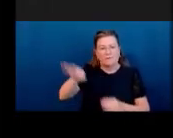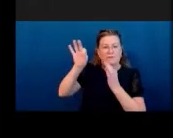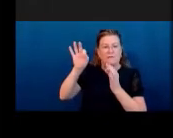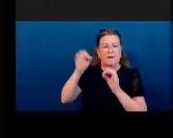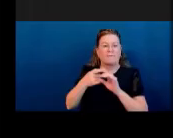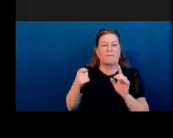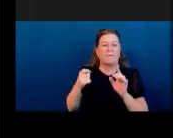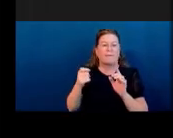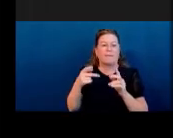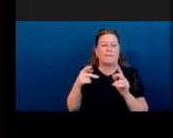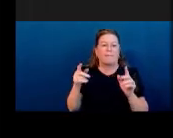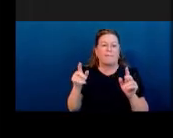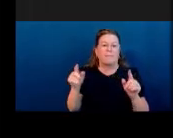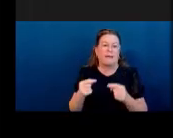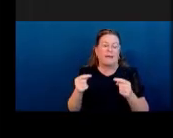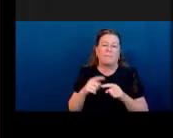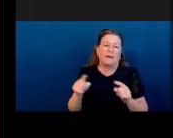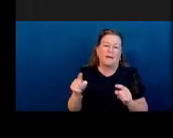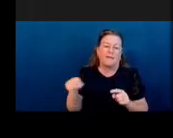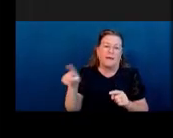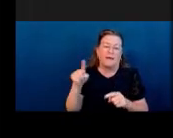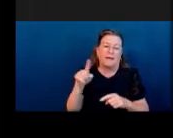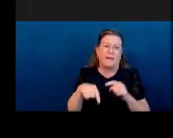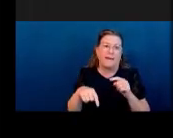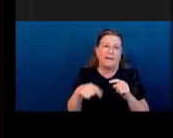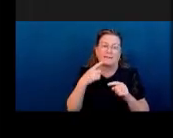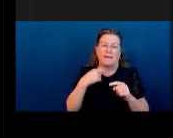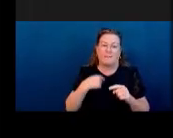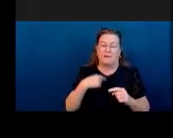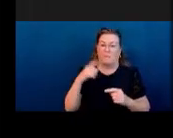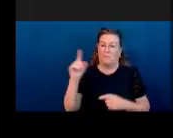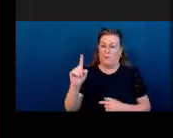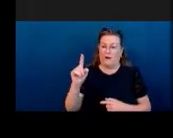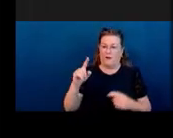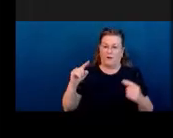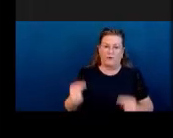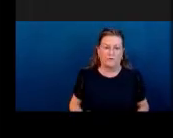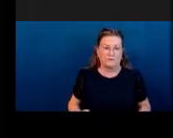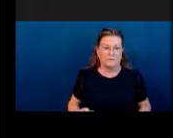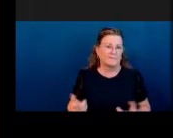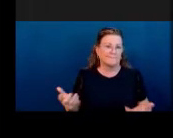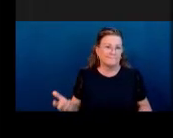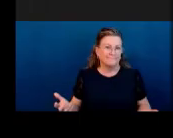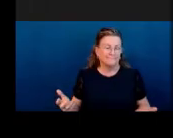exactly tell us where it is, and so being more sensitive. You